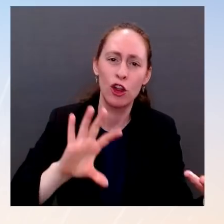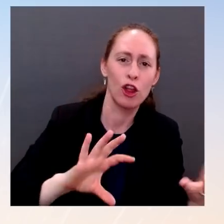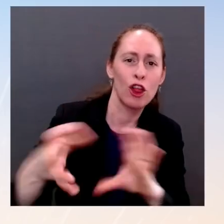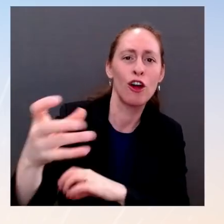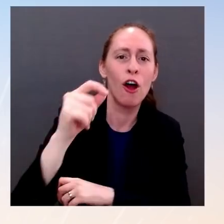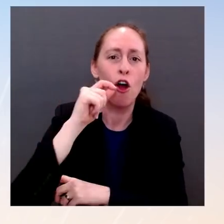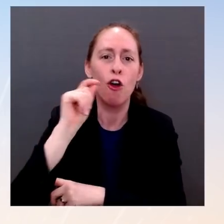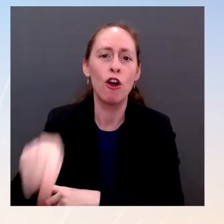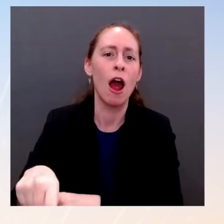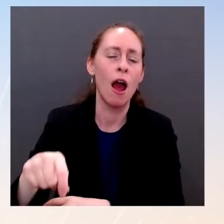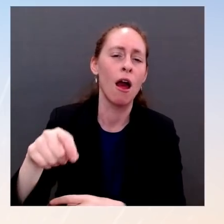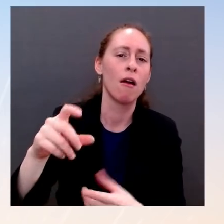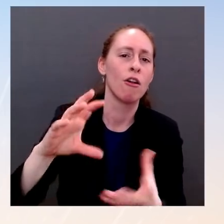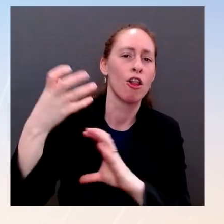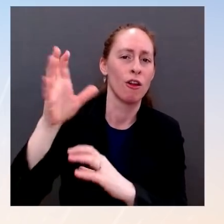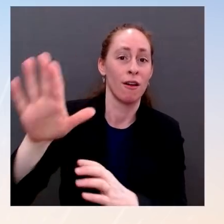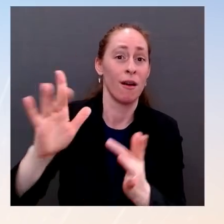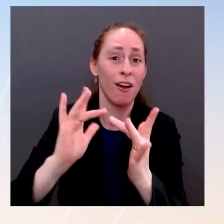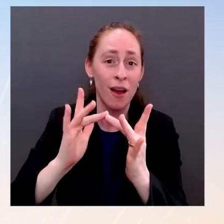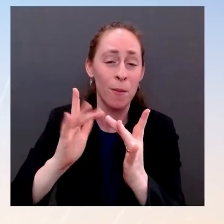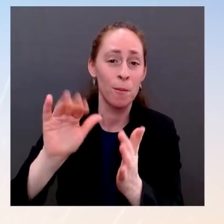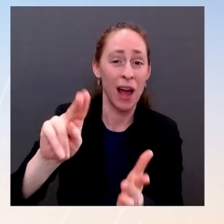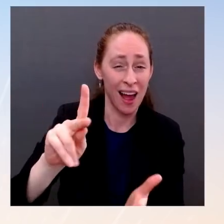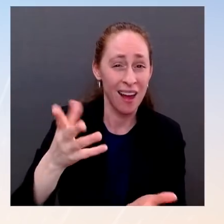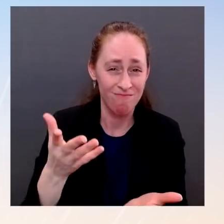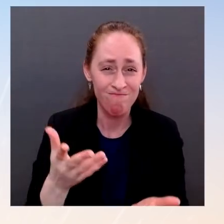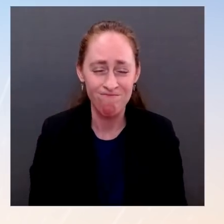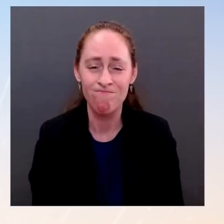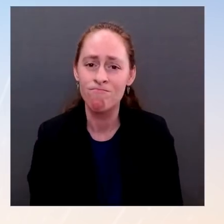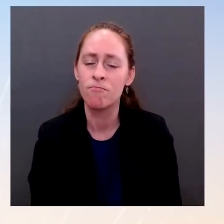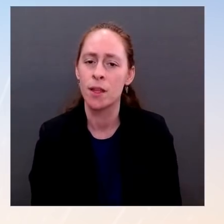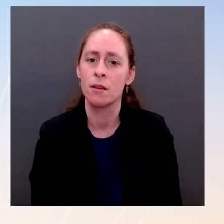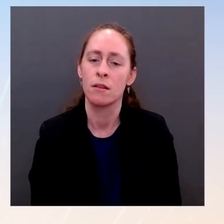that that type of an action could be a precursor to a Russian invasion.